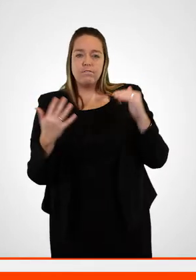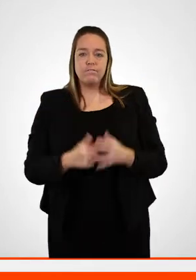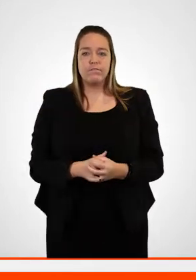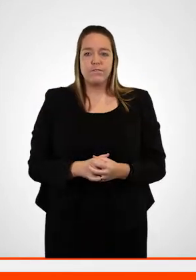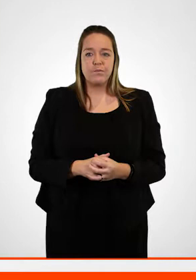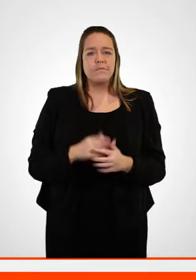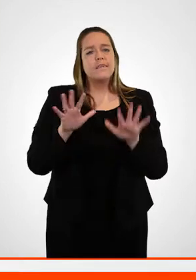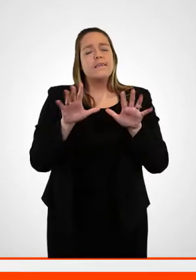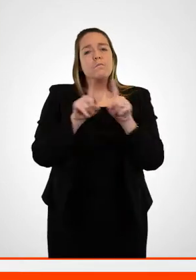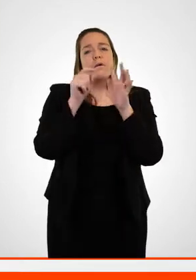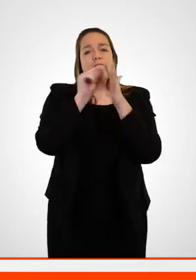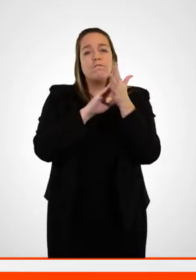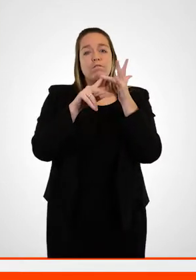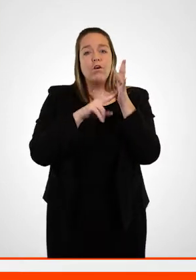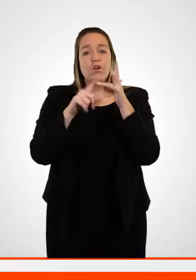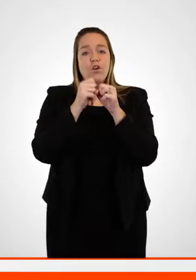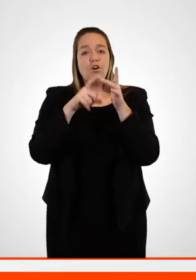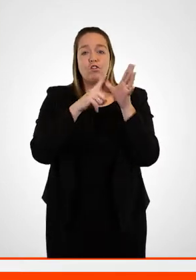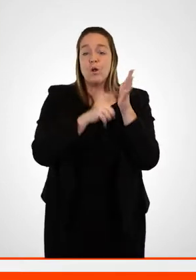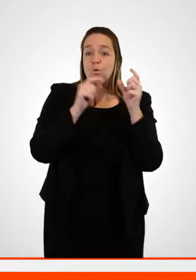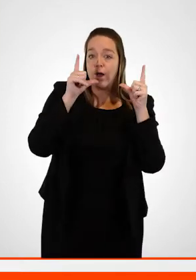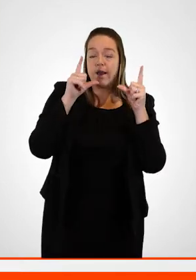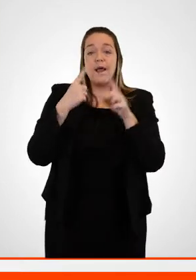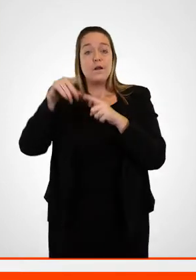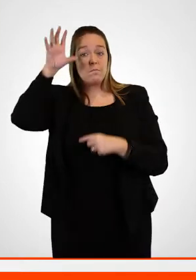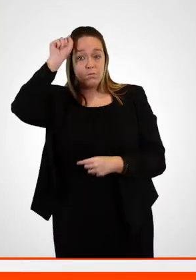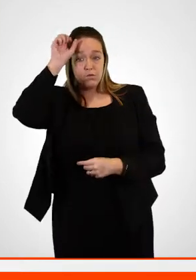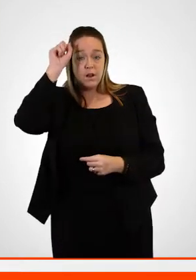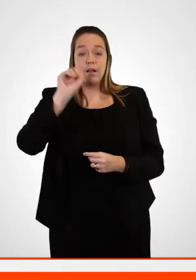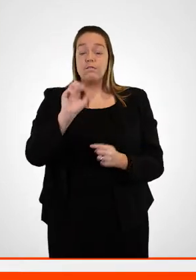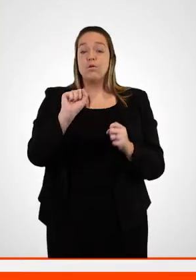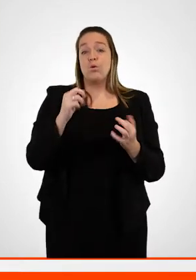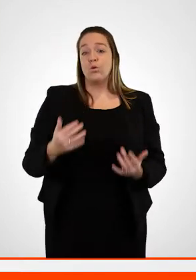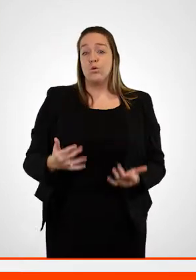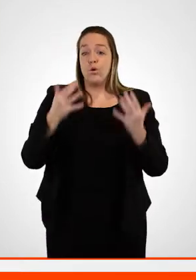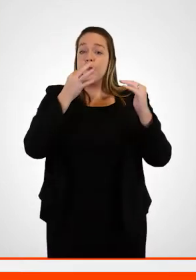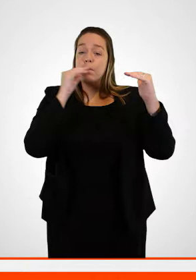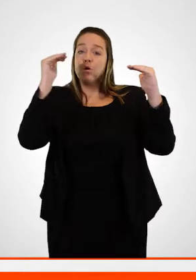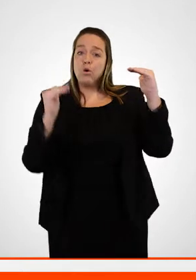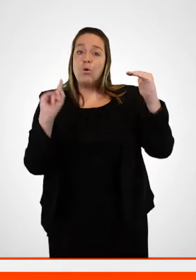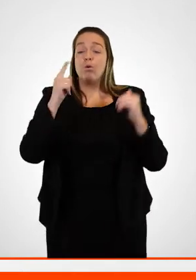Similarly, in terms of phonological awareness and phonological memory, we found their scores were a bit lower than we would expect